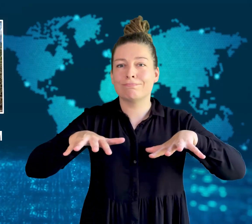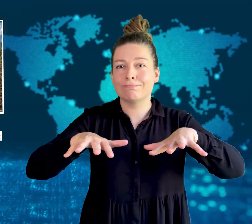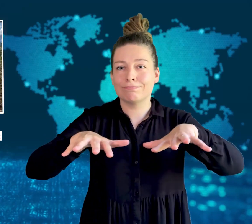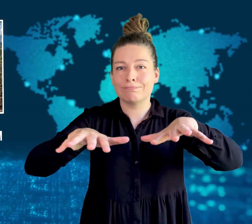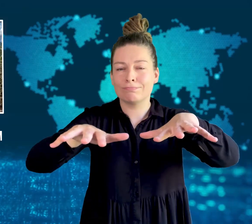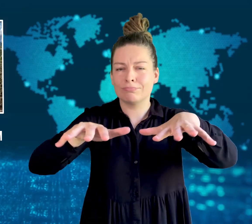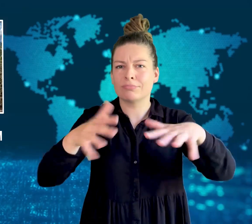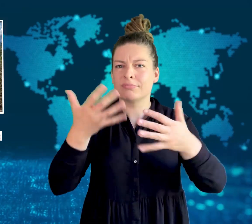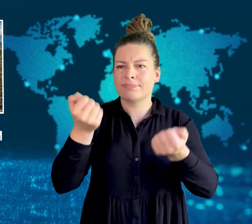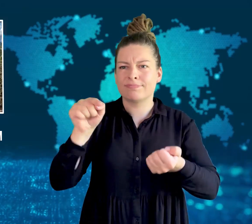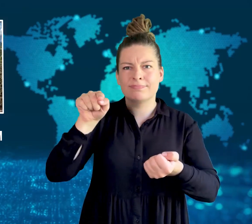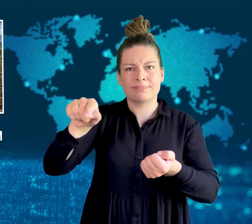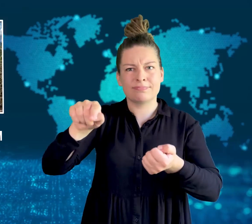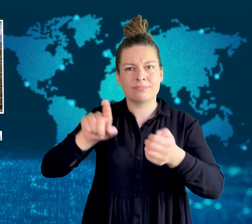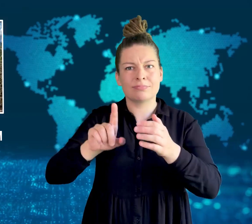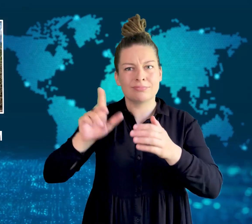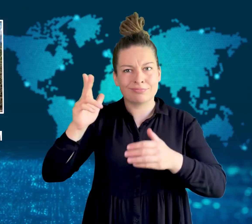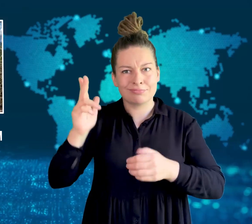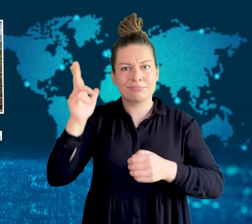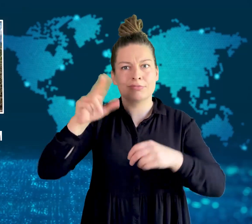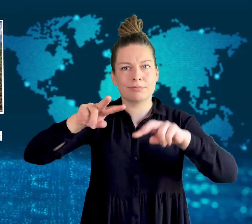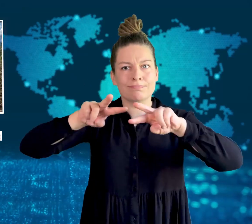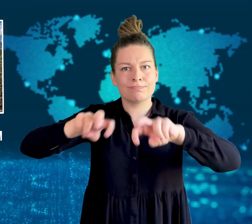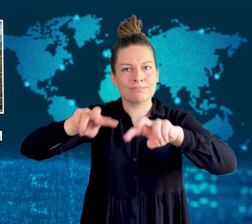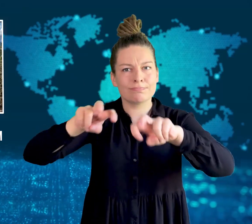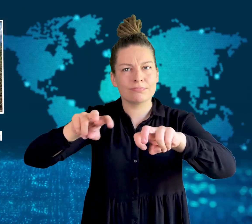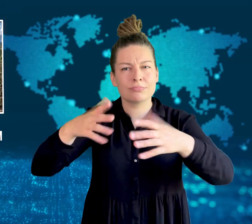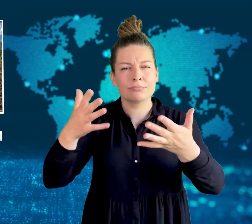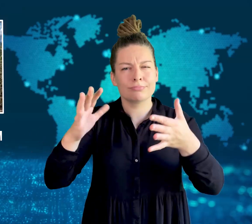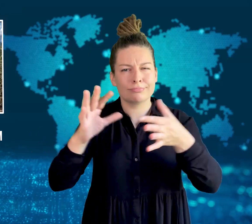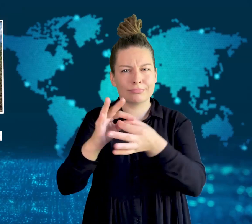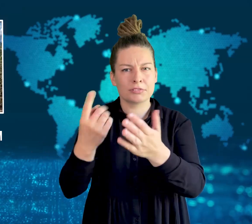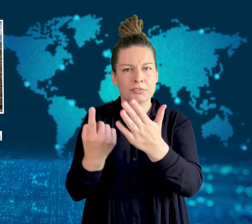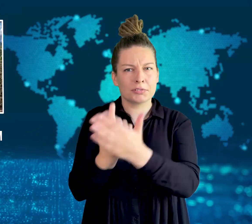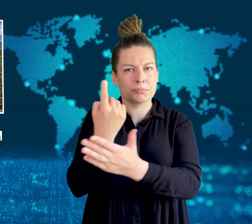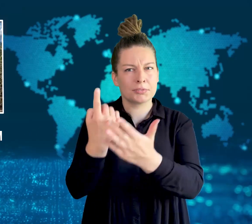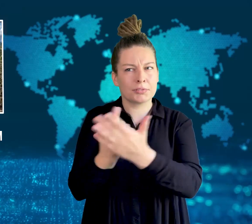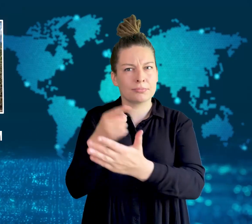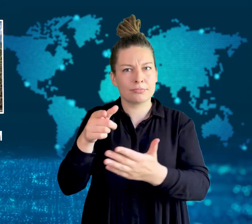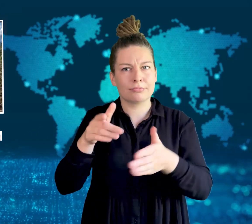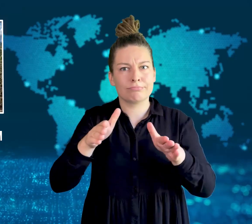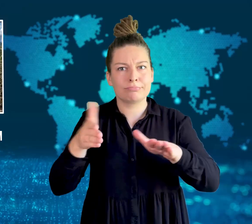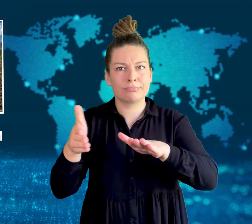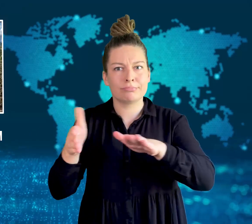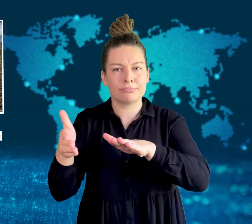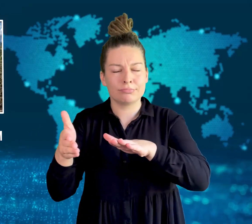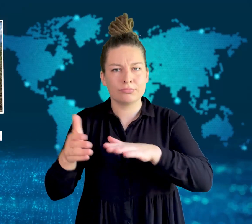investigated in Kenya.